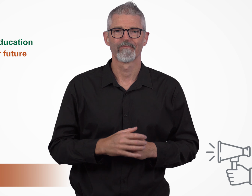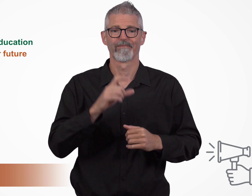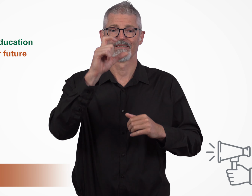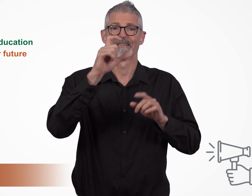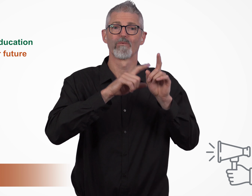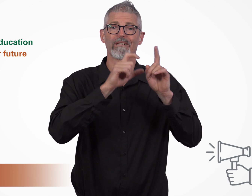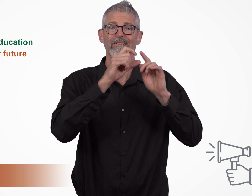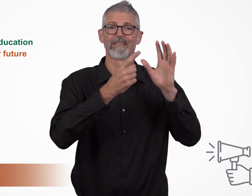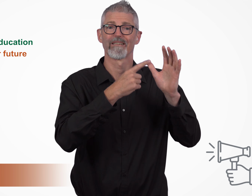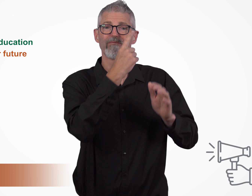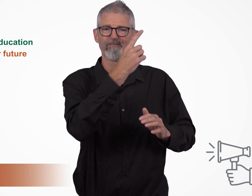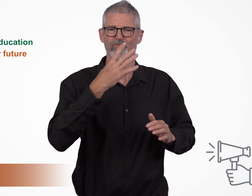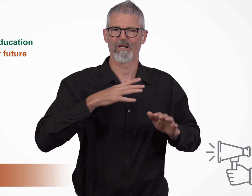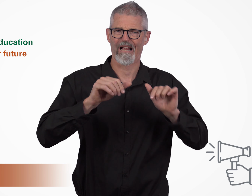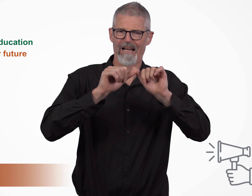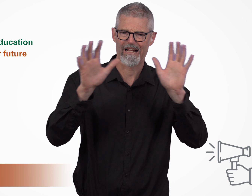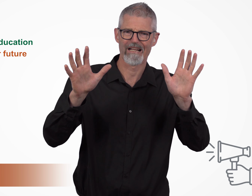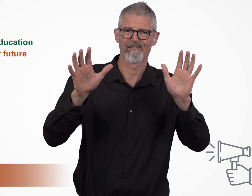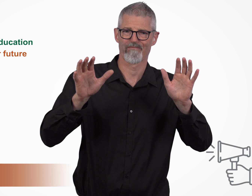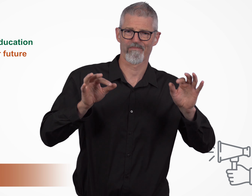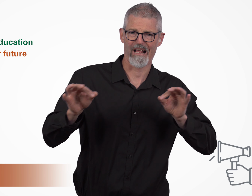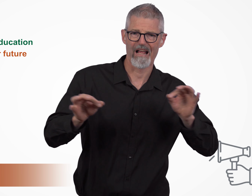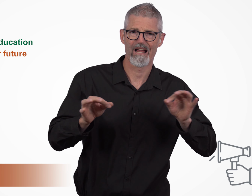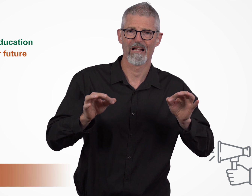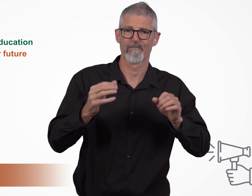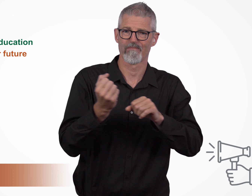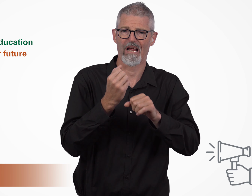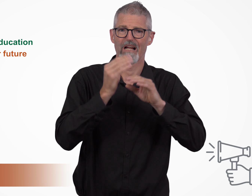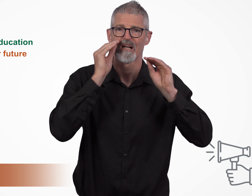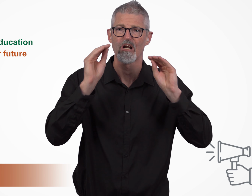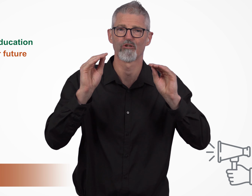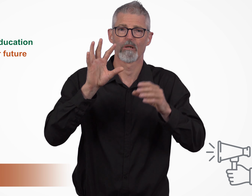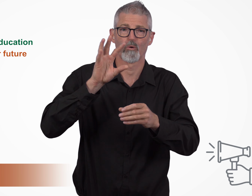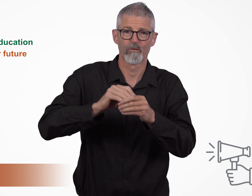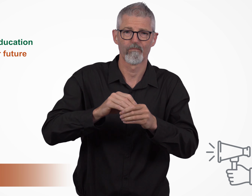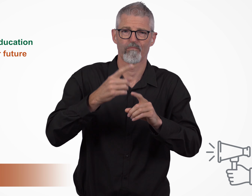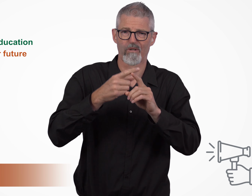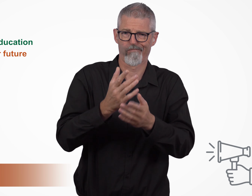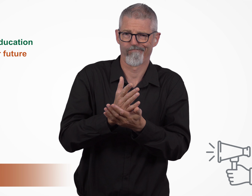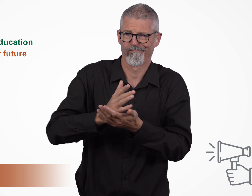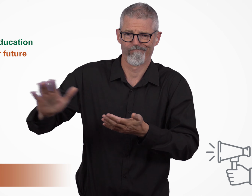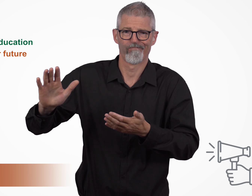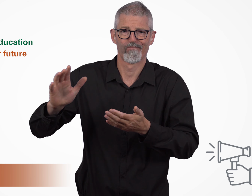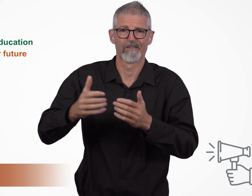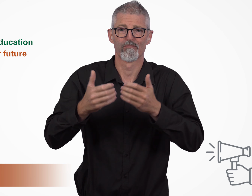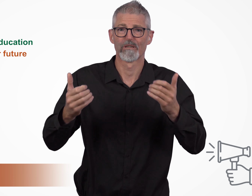CYDA calls for a timeline that ensures inclusive education and phases out segregated education.